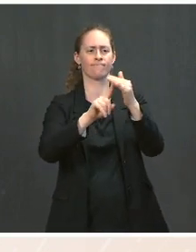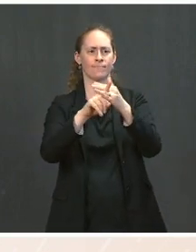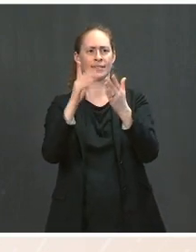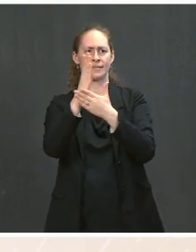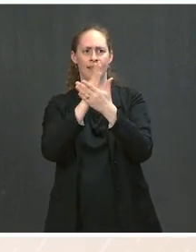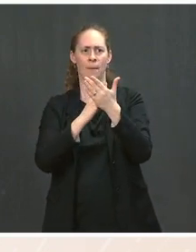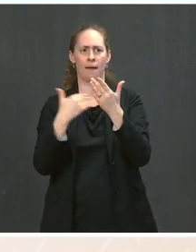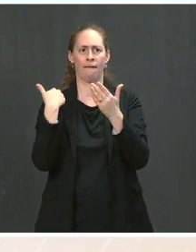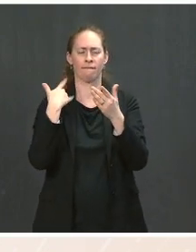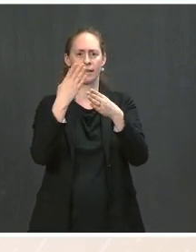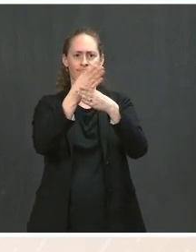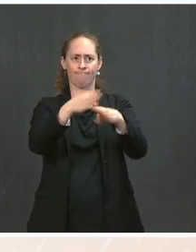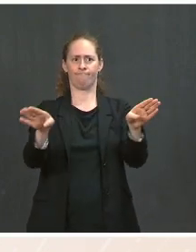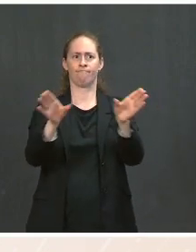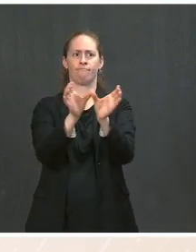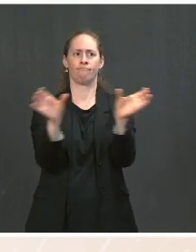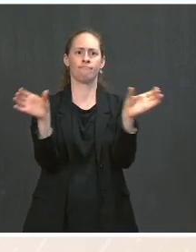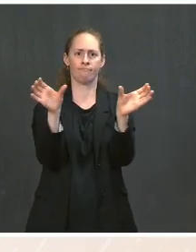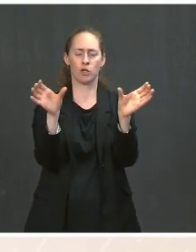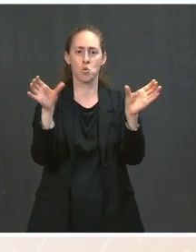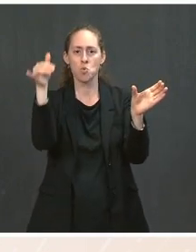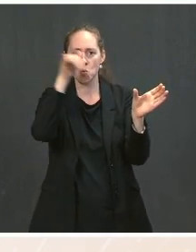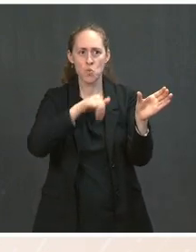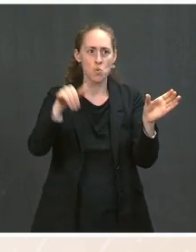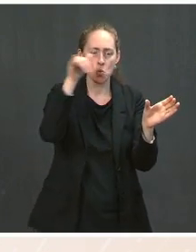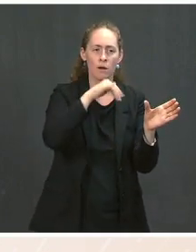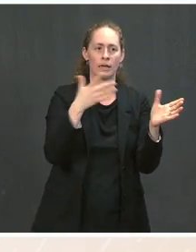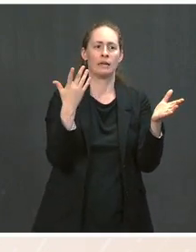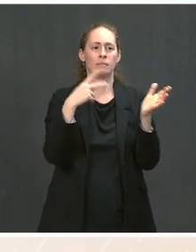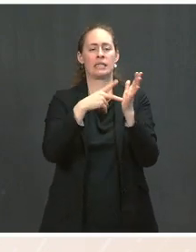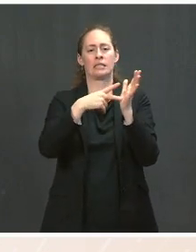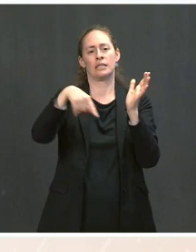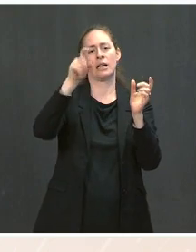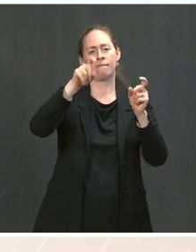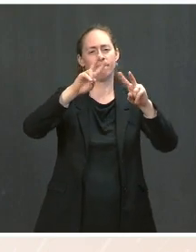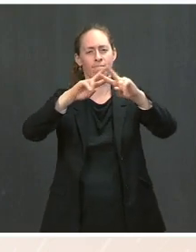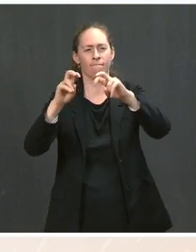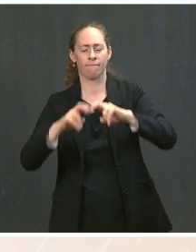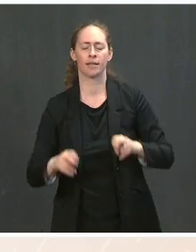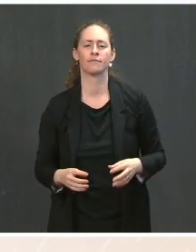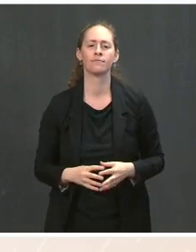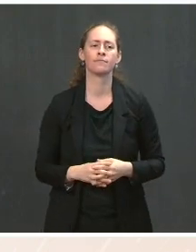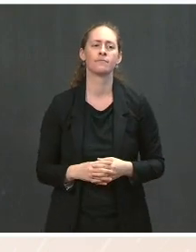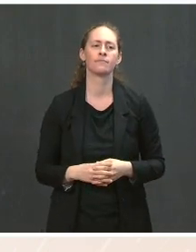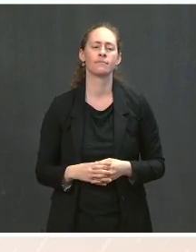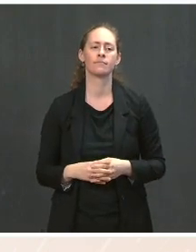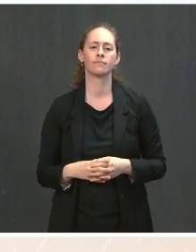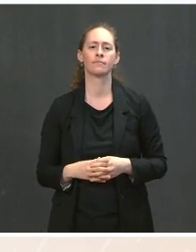and that is what he has asked this commission to do. Go ahead. The Press: Thank you, Jen. Three quick questions. Ms. Psaki: Sure.